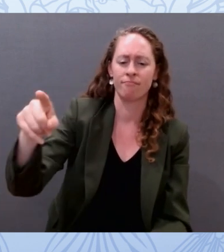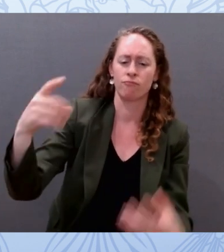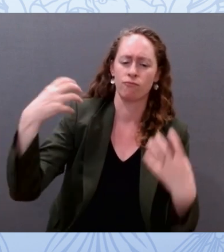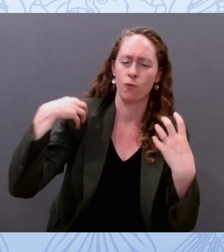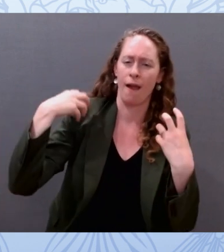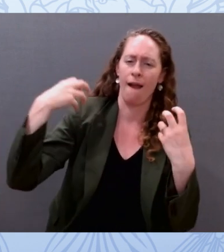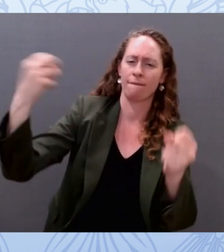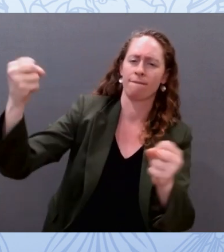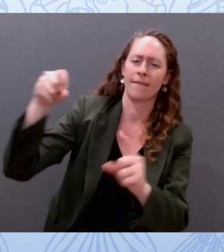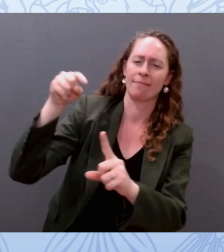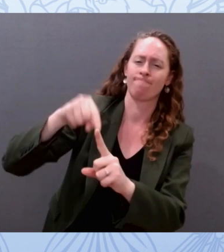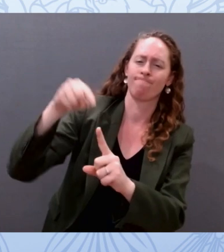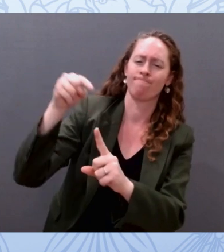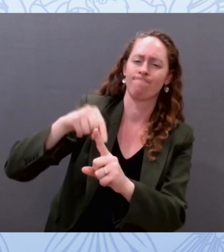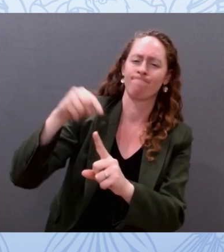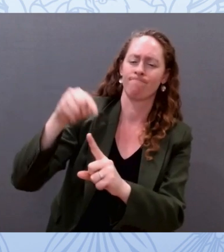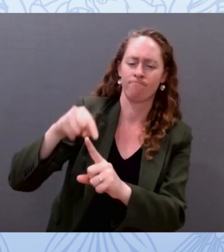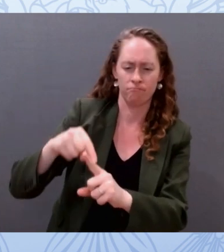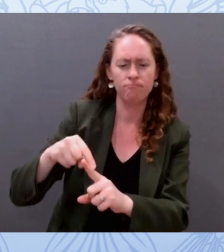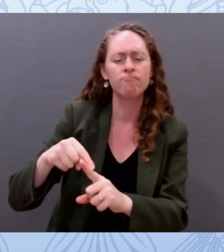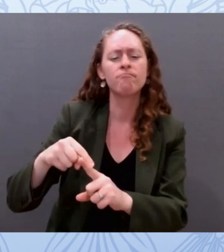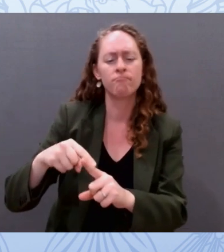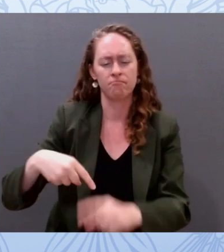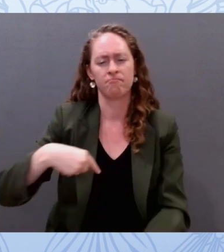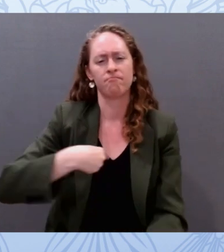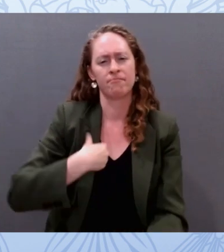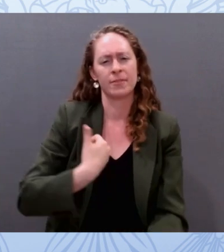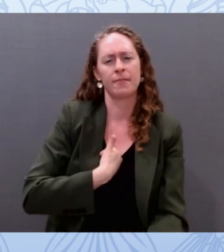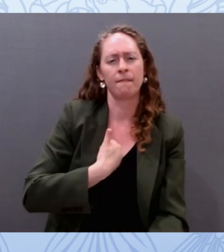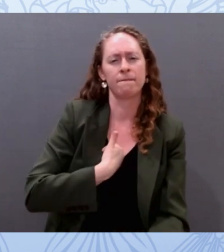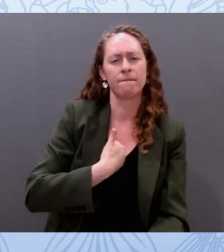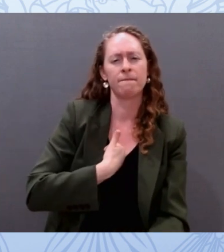You're from the community that carries you when you feel weak,